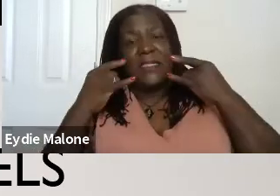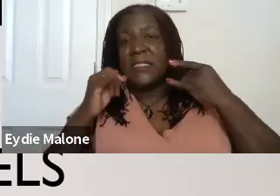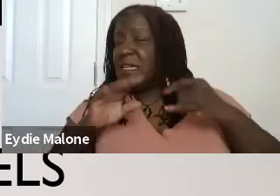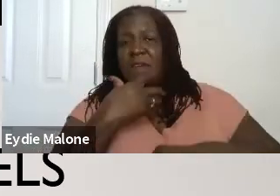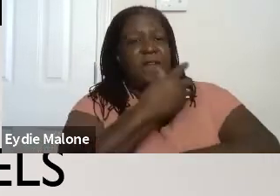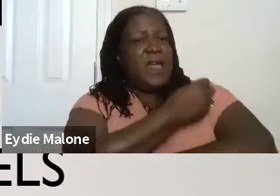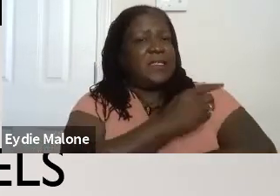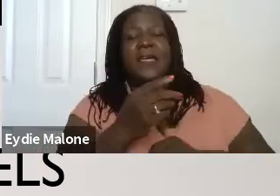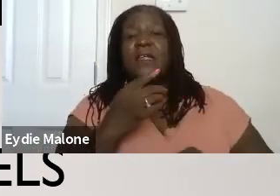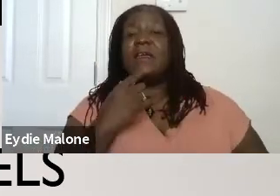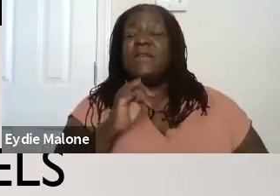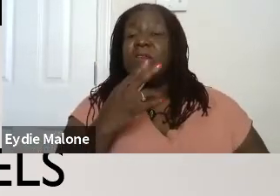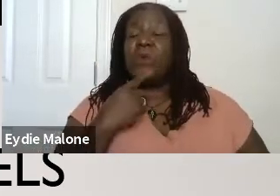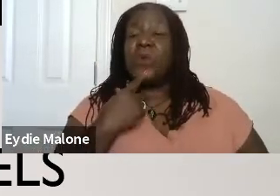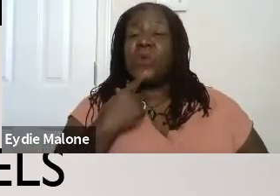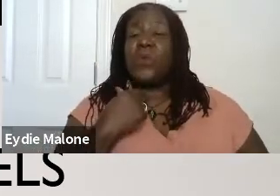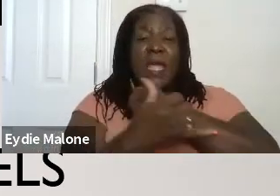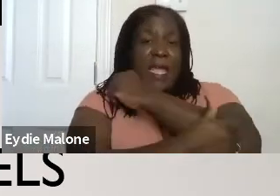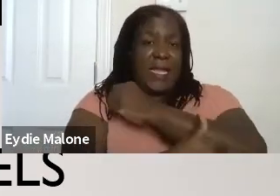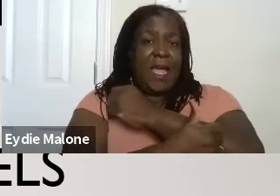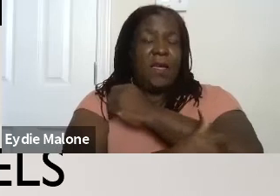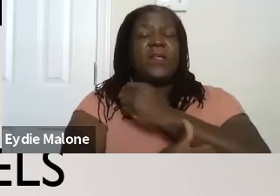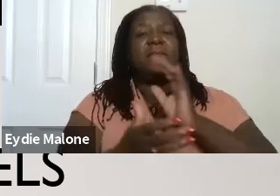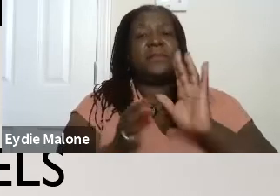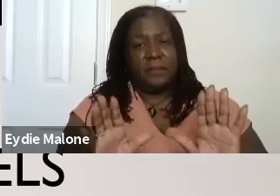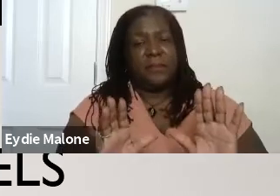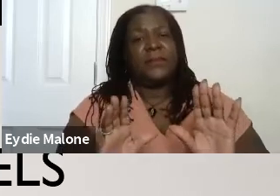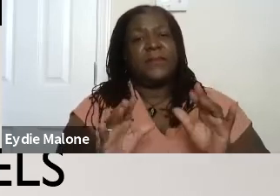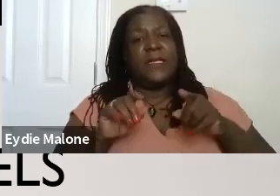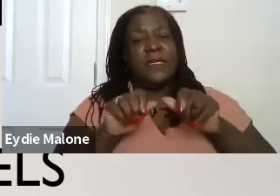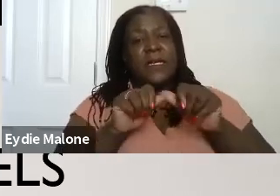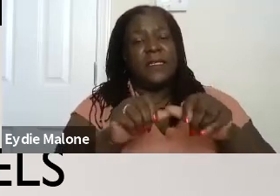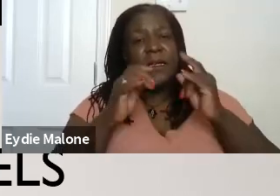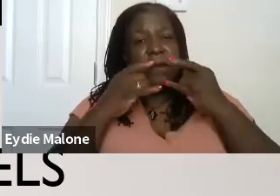out in community. The recommendations soften a little bit as you become orange or yellow